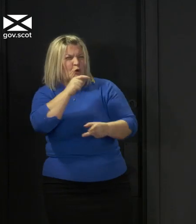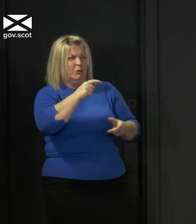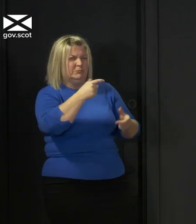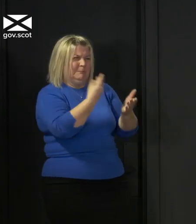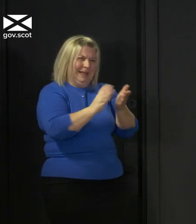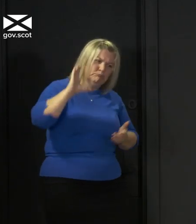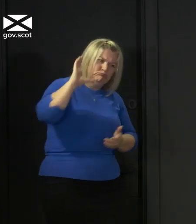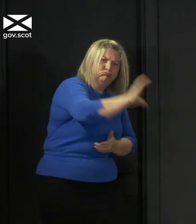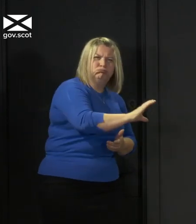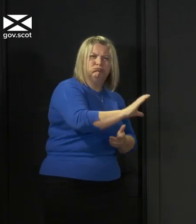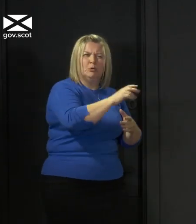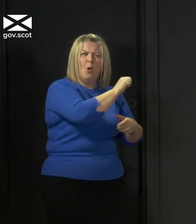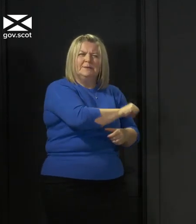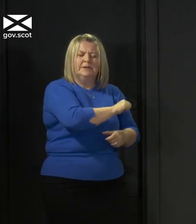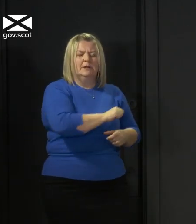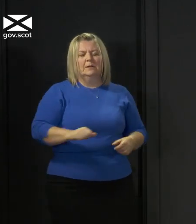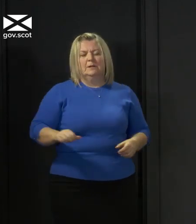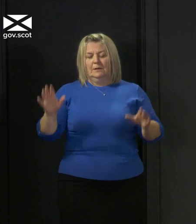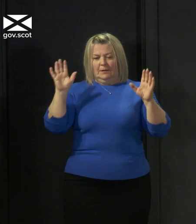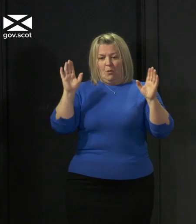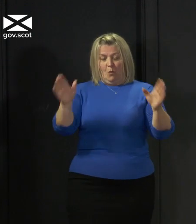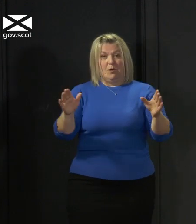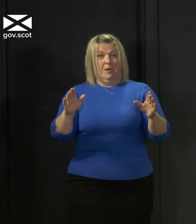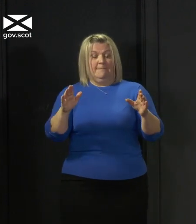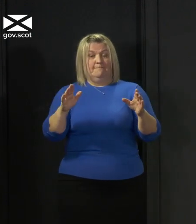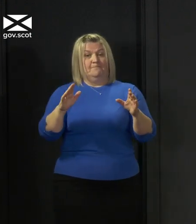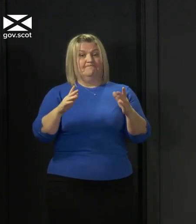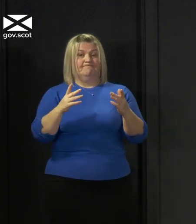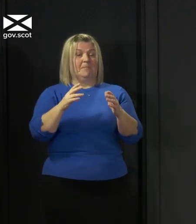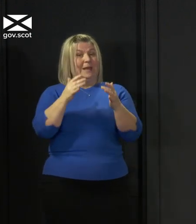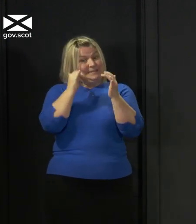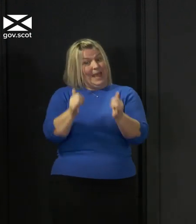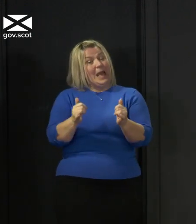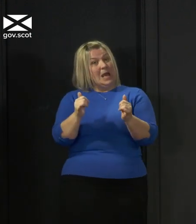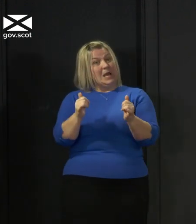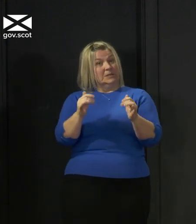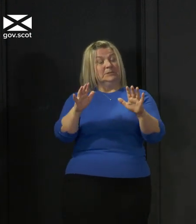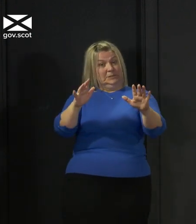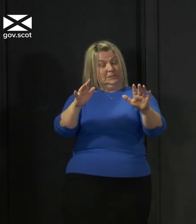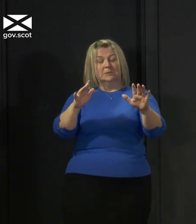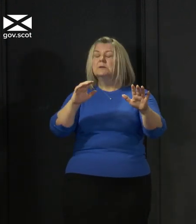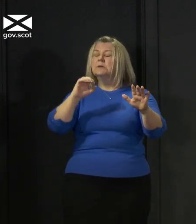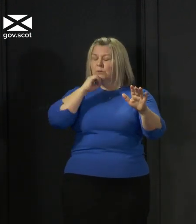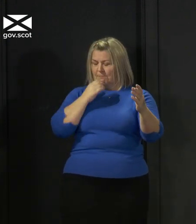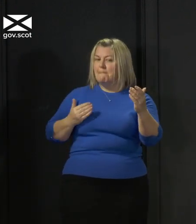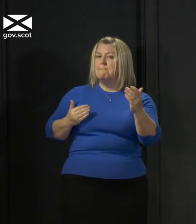can I say firstly about testing we are building up testing including surveillance testing and we will have more information not just on the